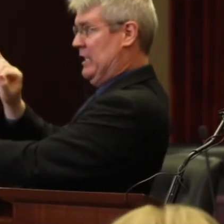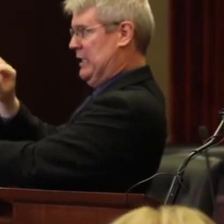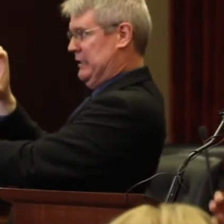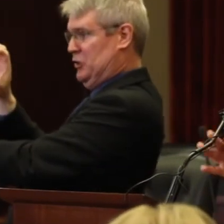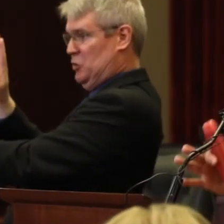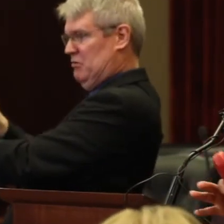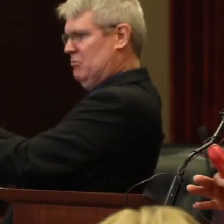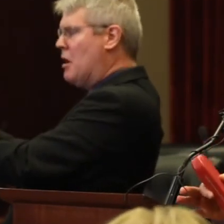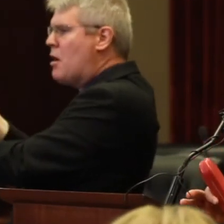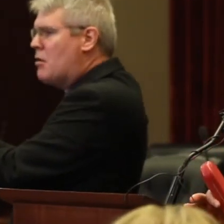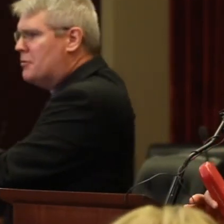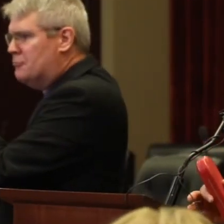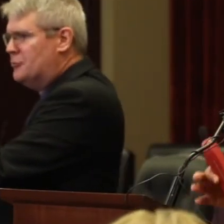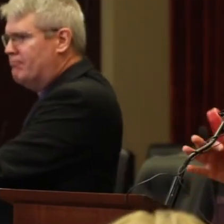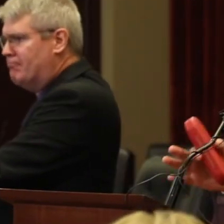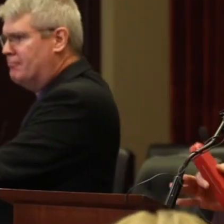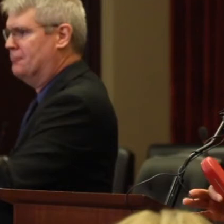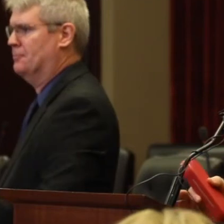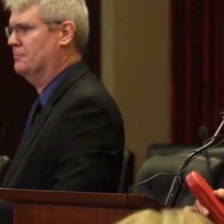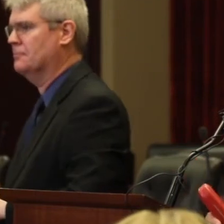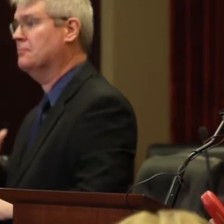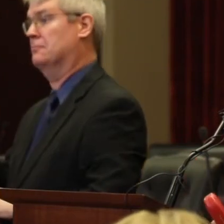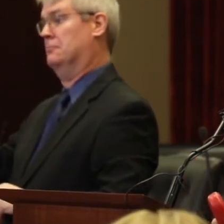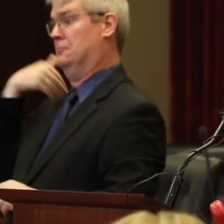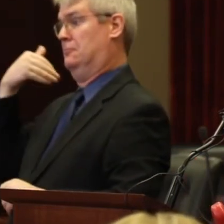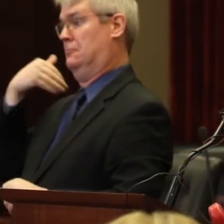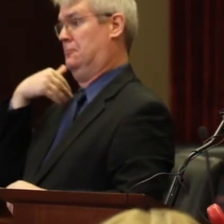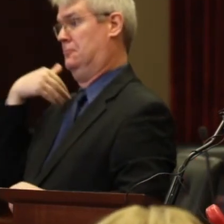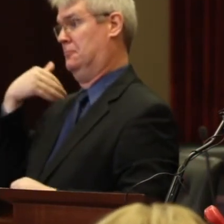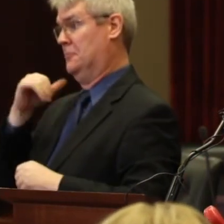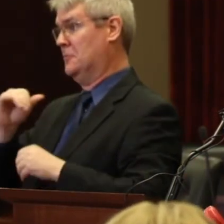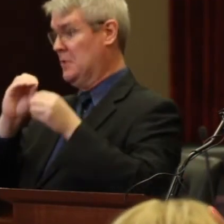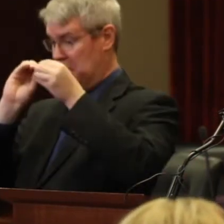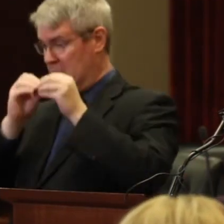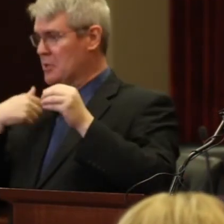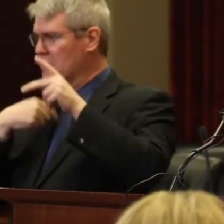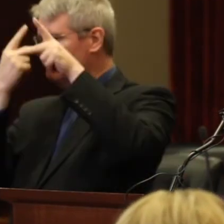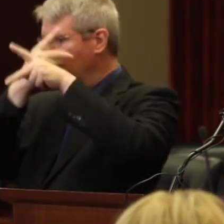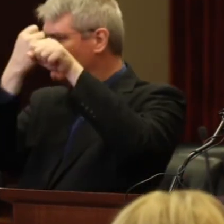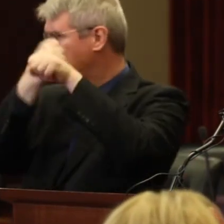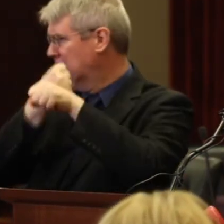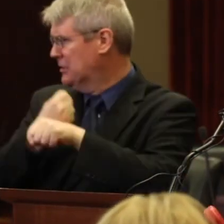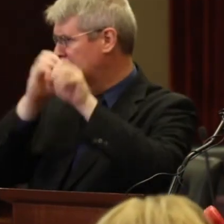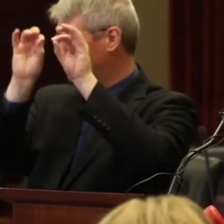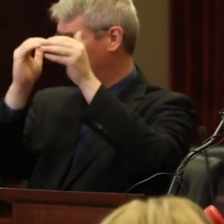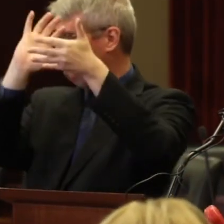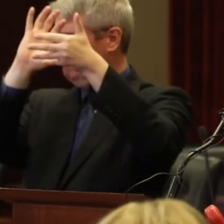But we've talked about whether going foreward, we might adjust our metrics and start including this information formally into our metrics process.